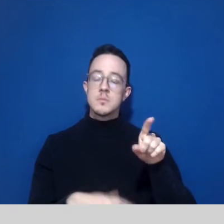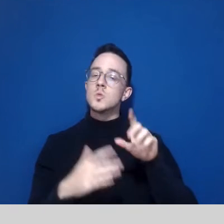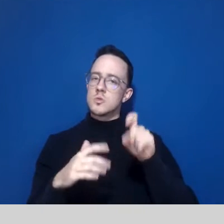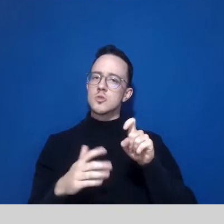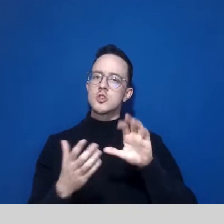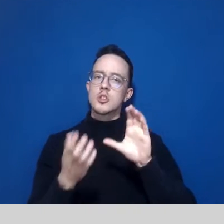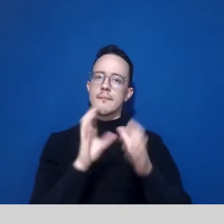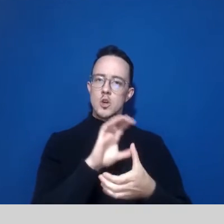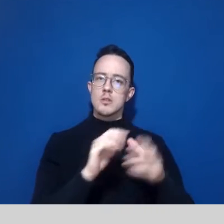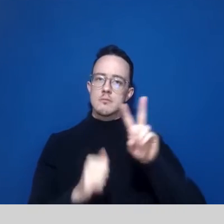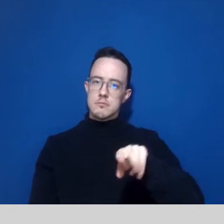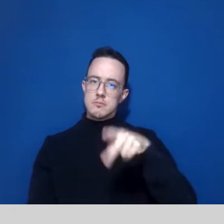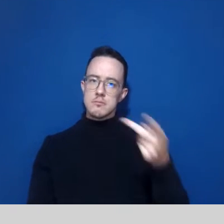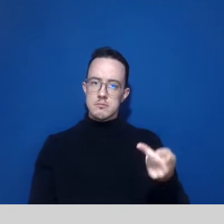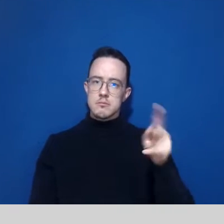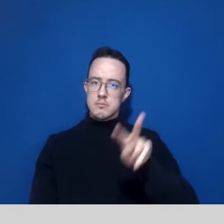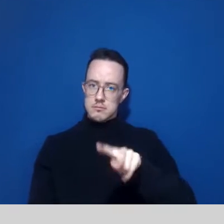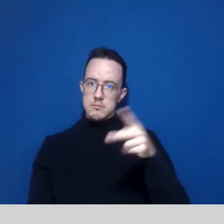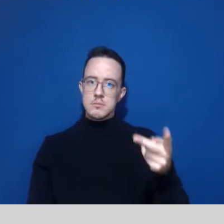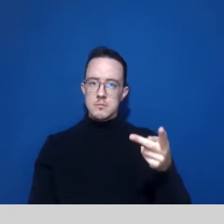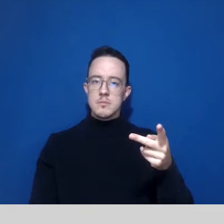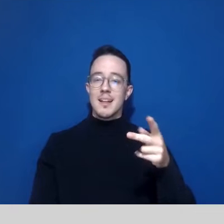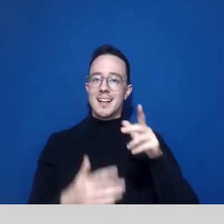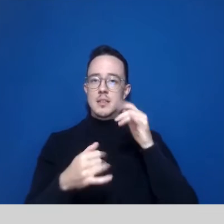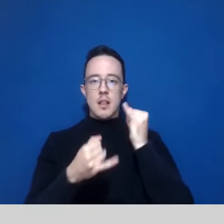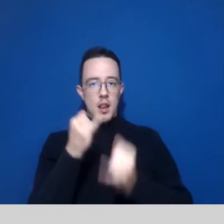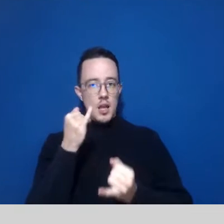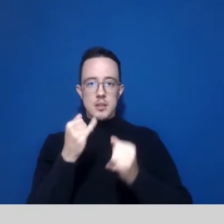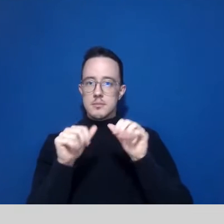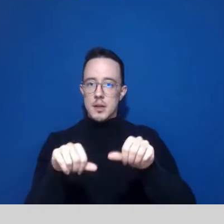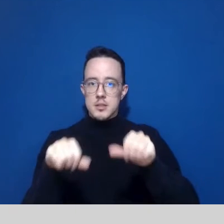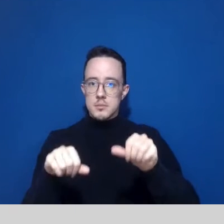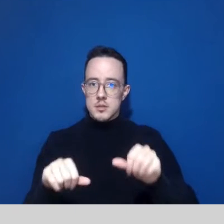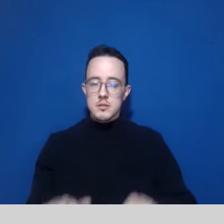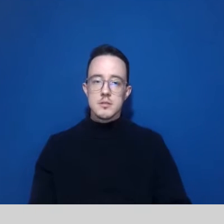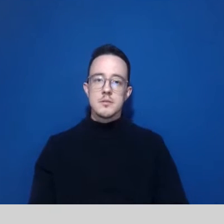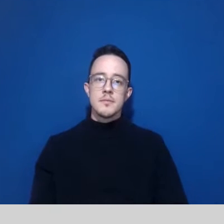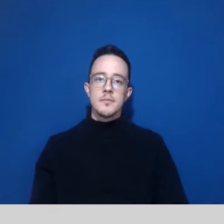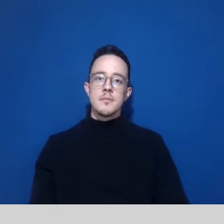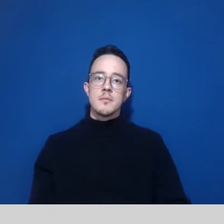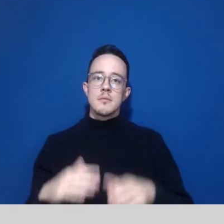which you should do, and you should convert from the string to bytes as late as possible.